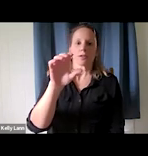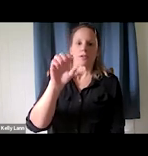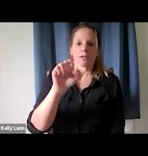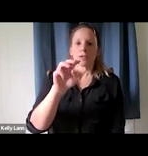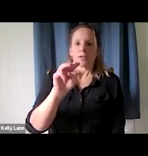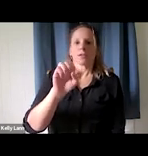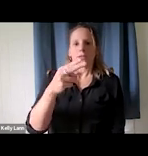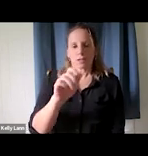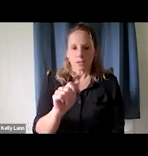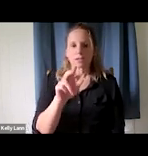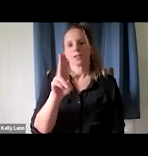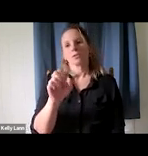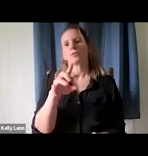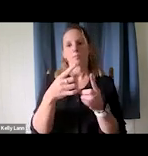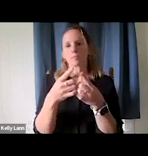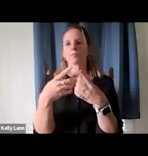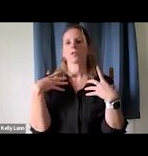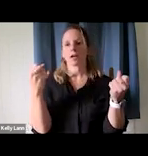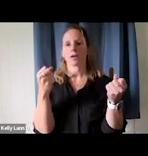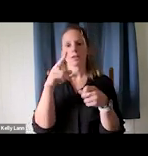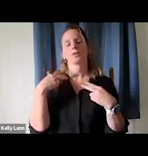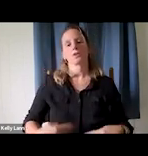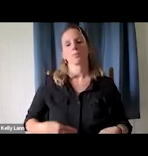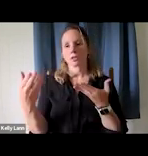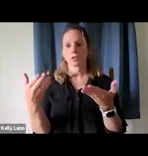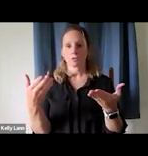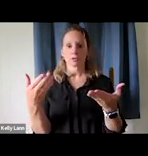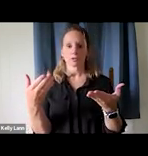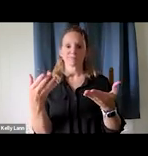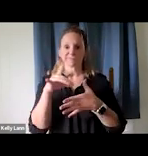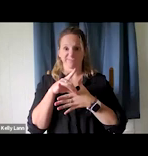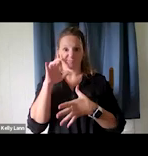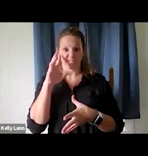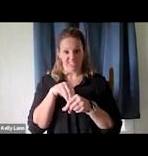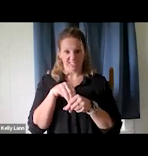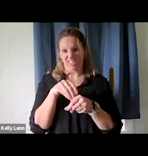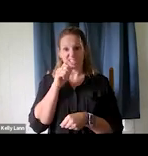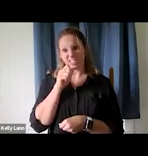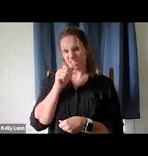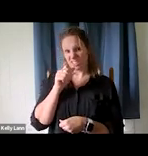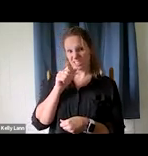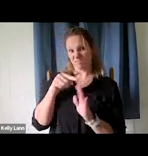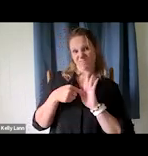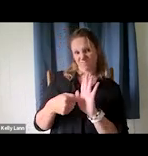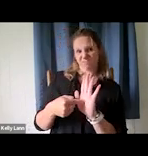and the U.S. Department of Health and Human Services. The contents of this presentation do not necessarily reflect the views or policies